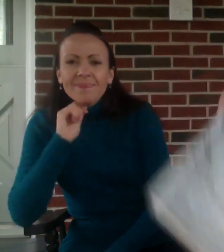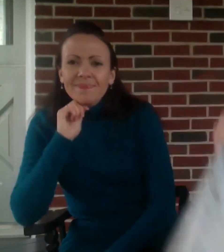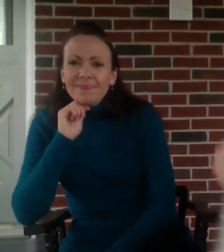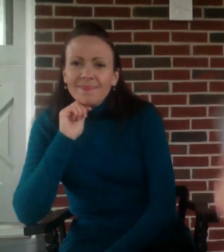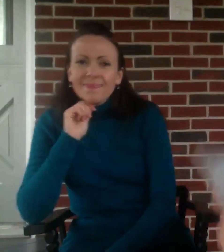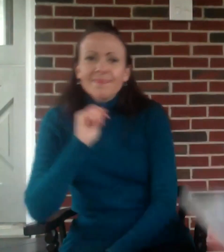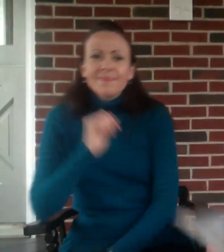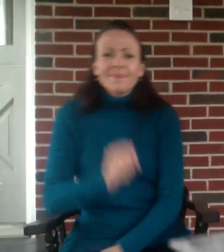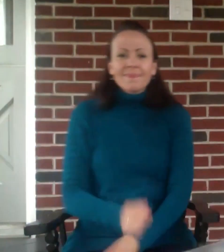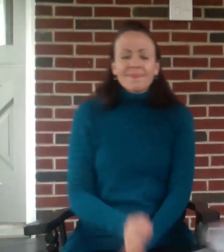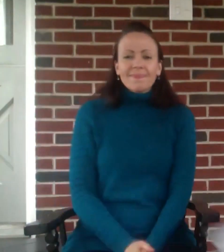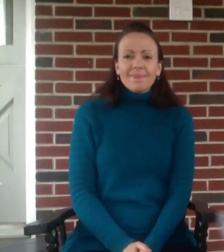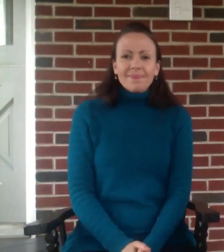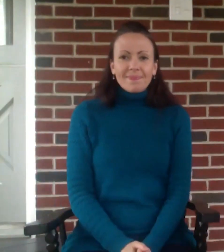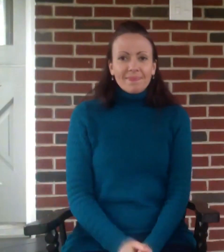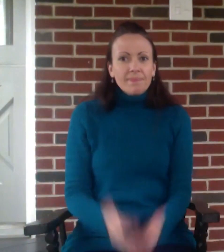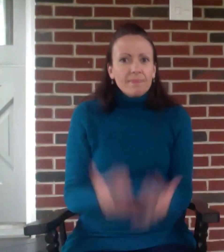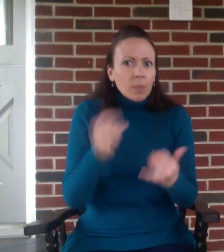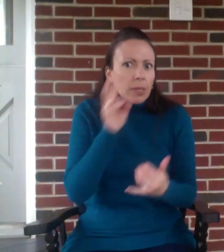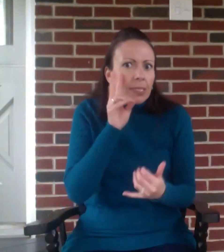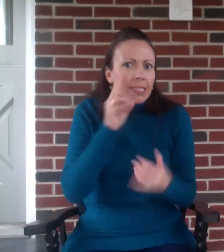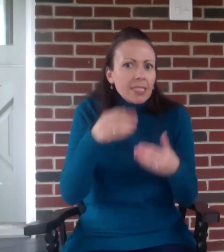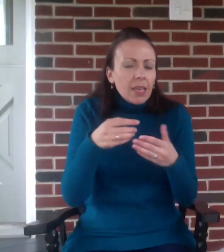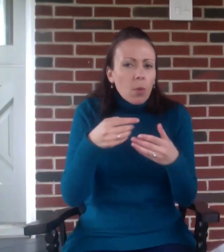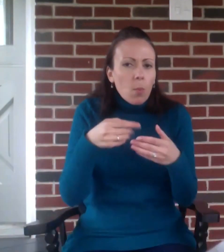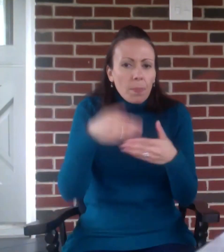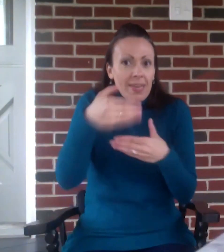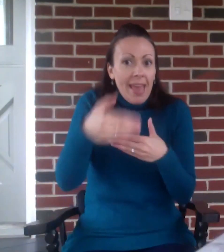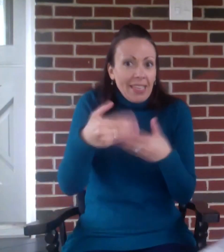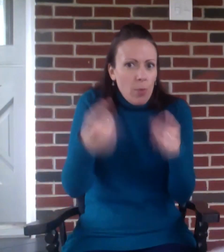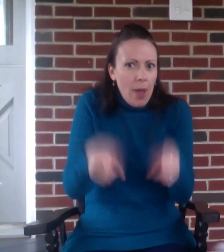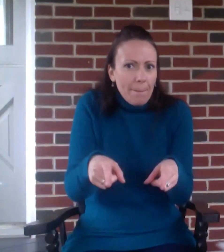Then one day across the barren plain